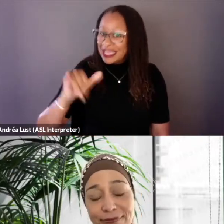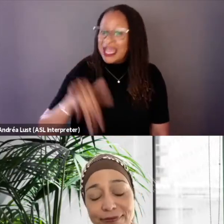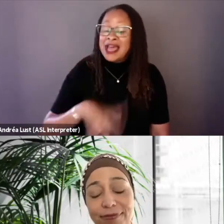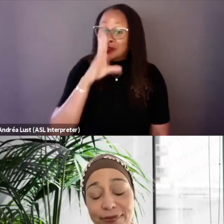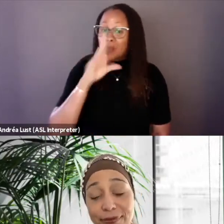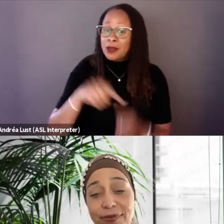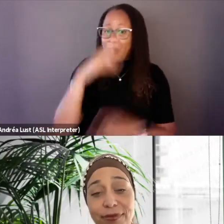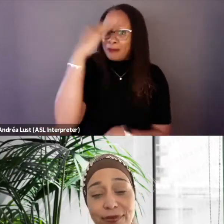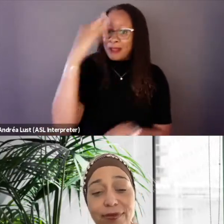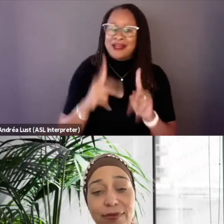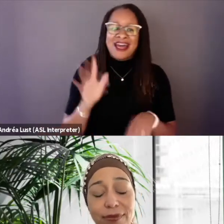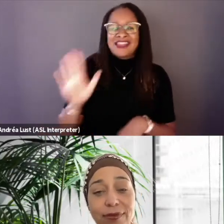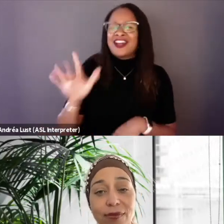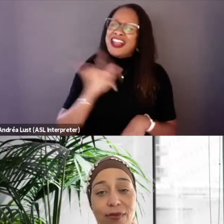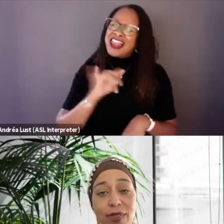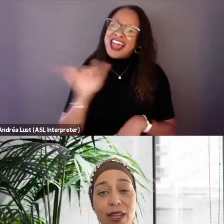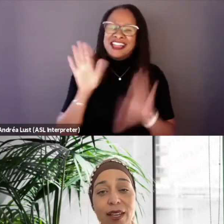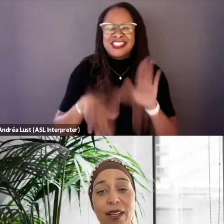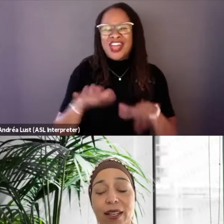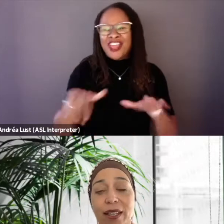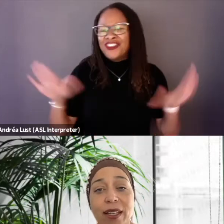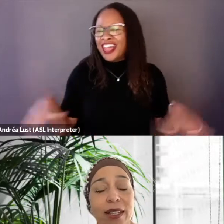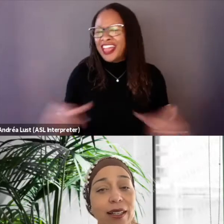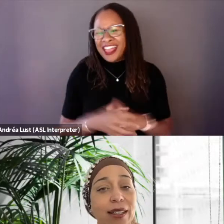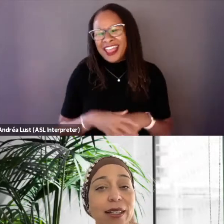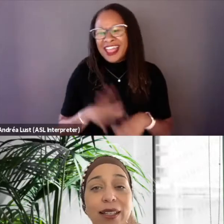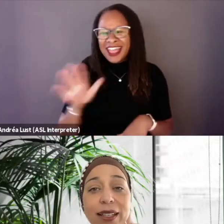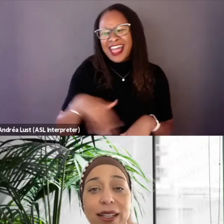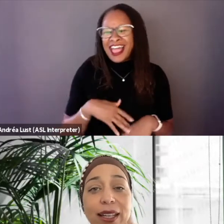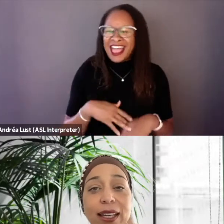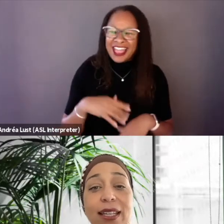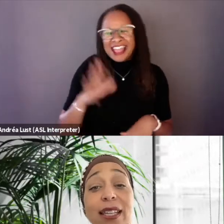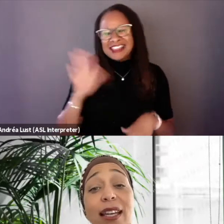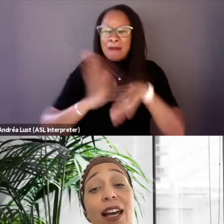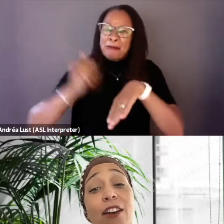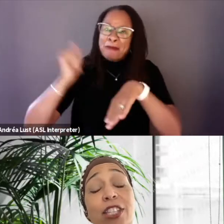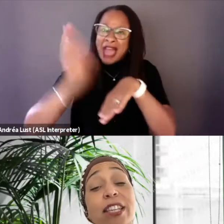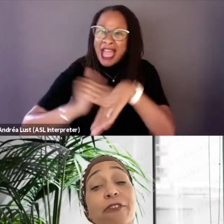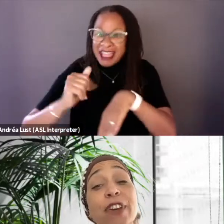oh, they're like children, you know, we just have to take care of them. Pet, he said a pet. And he's got to sit there-